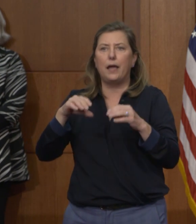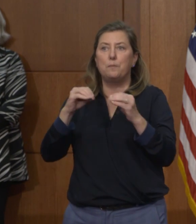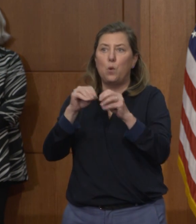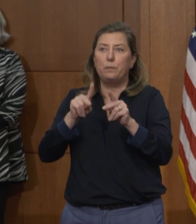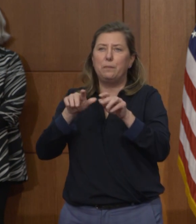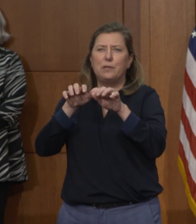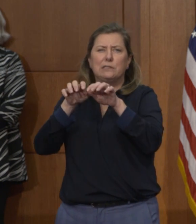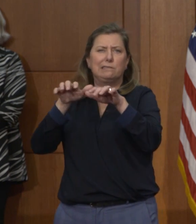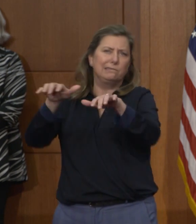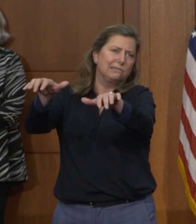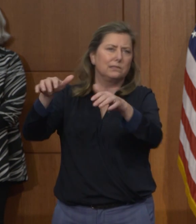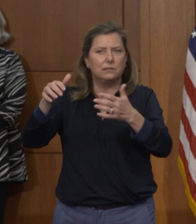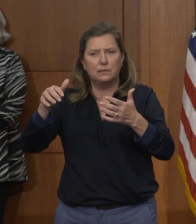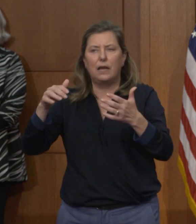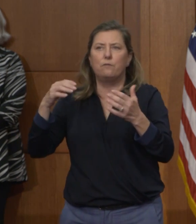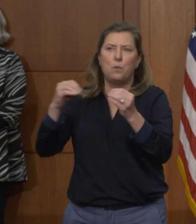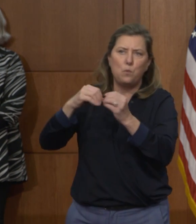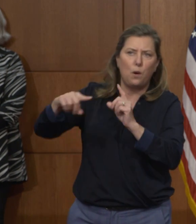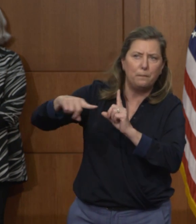The, the question is that some,